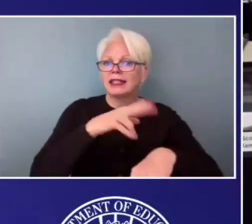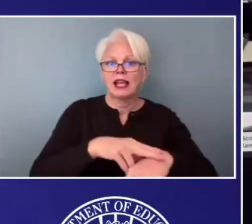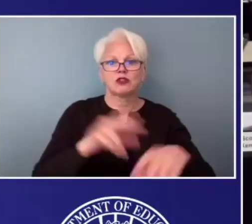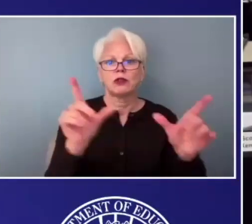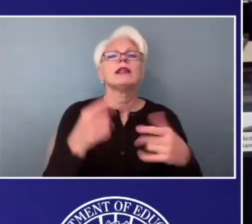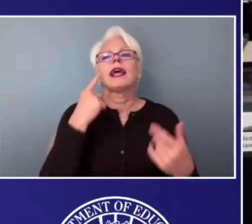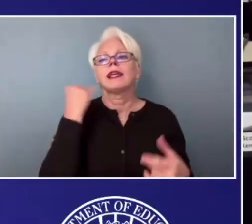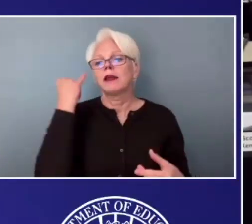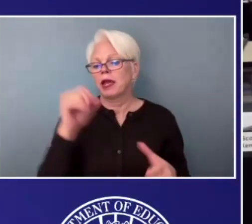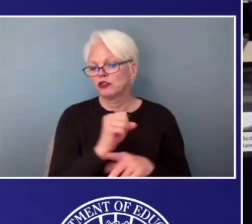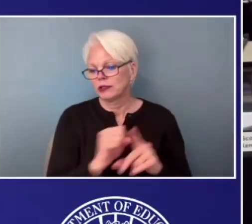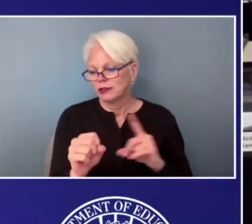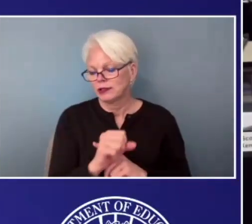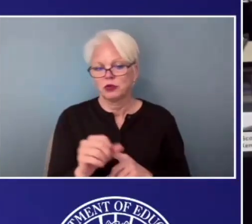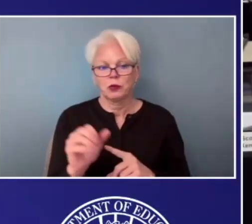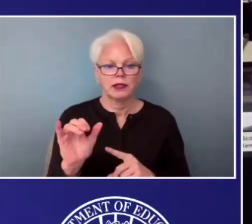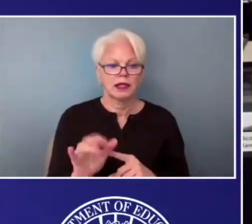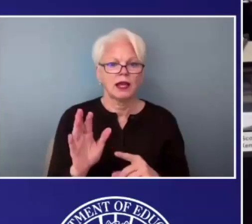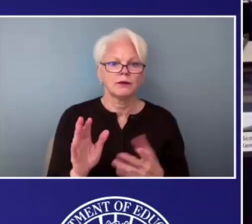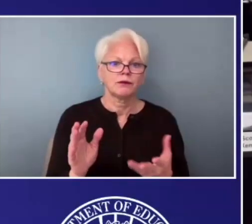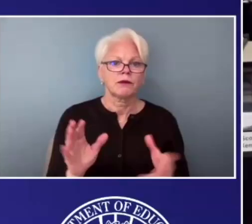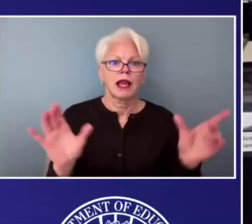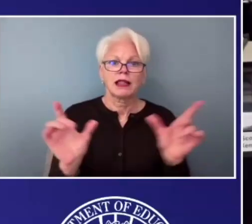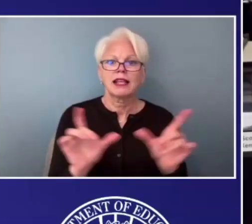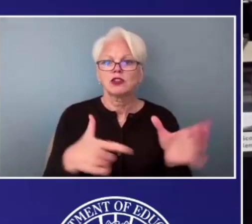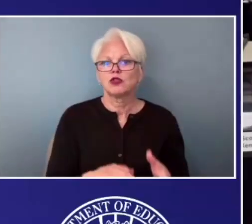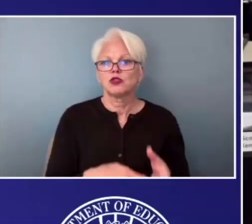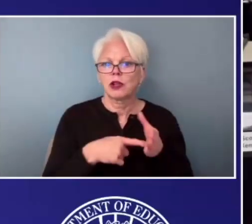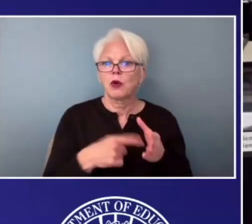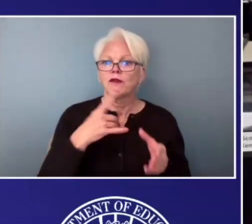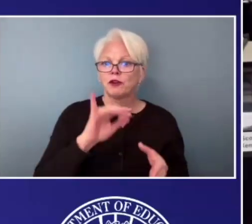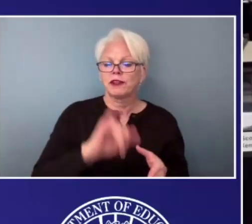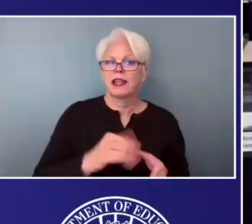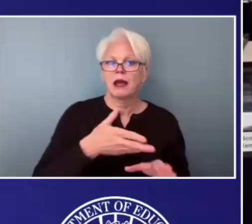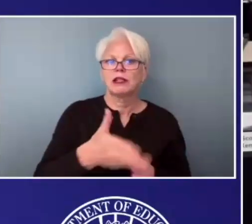situation where the licensure is required for that profession in some states, but not